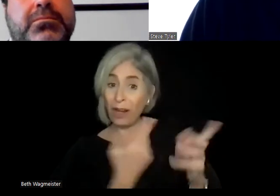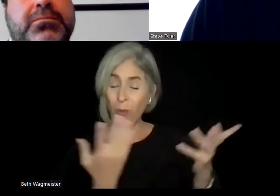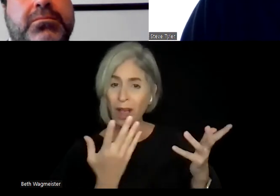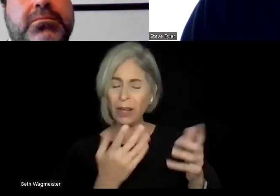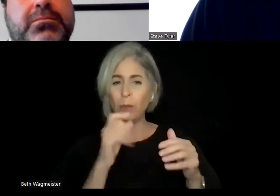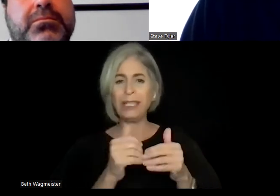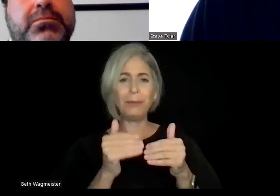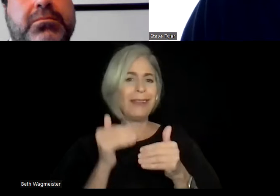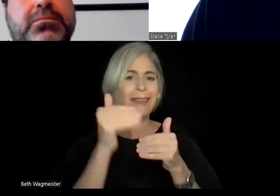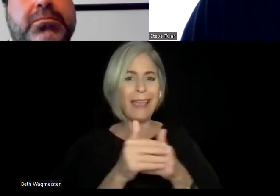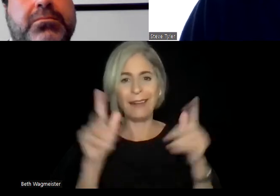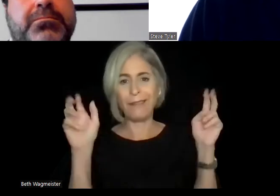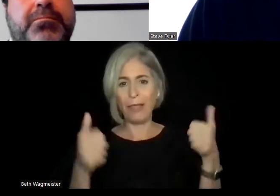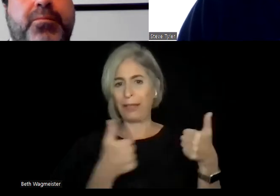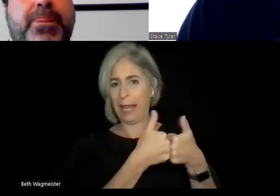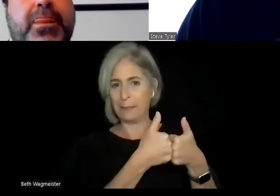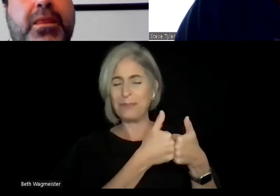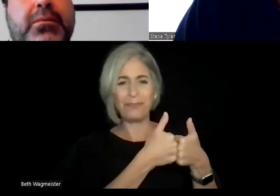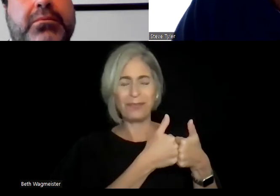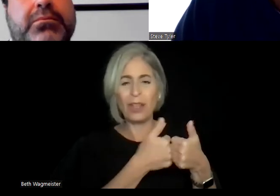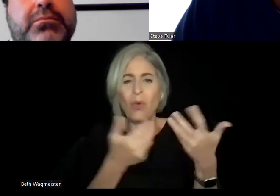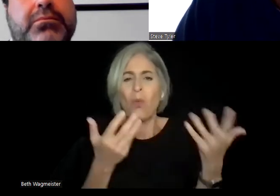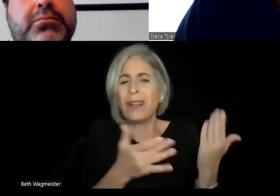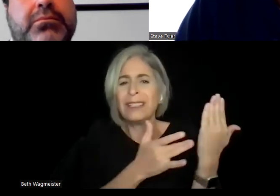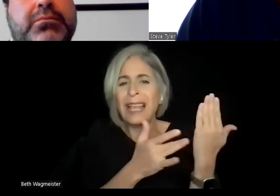are no longer open and they're filled with delivery drivers picking up